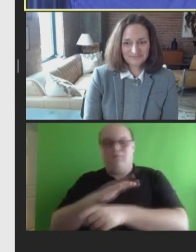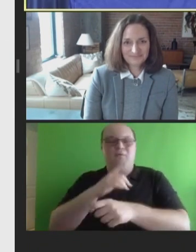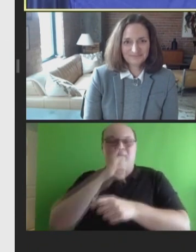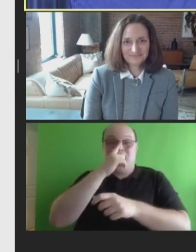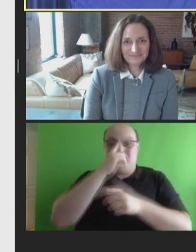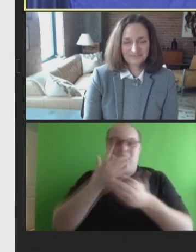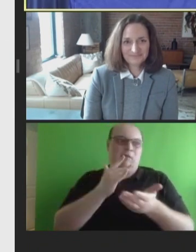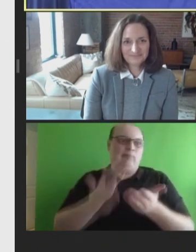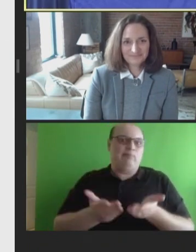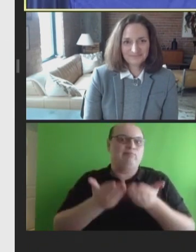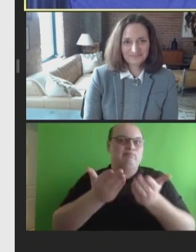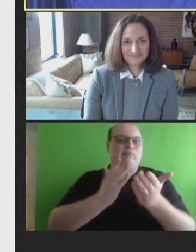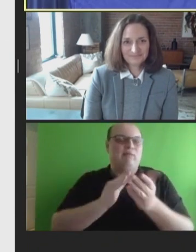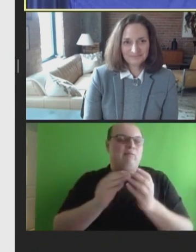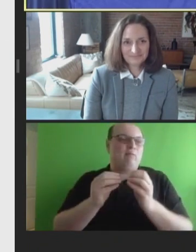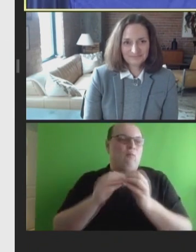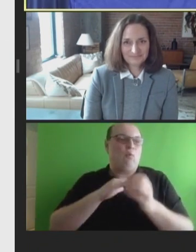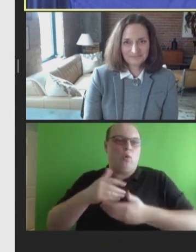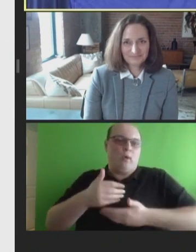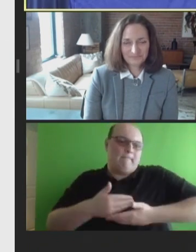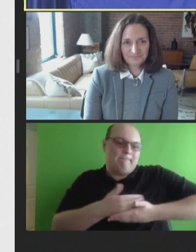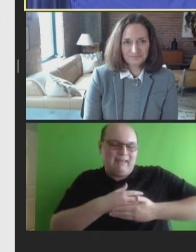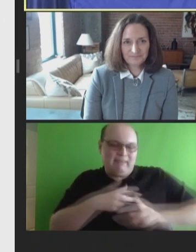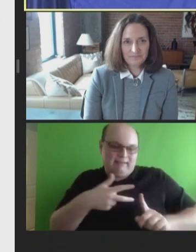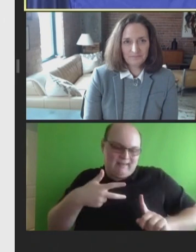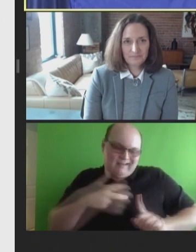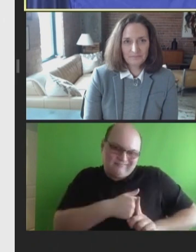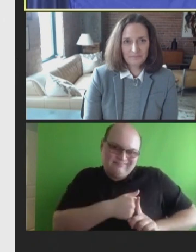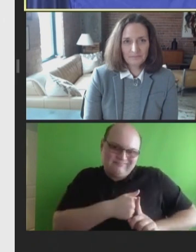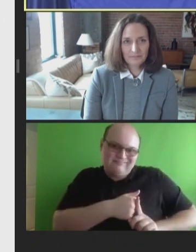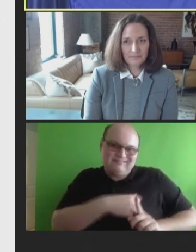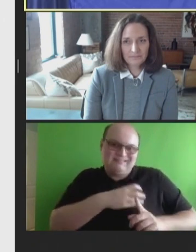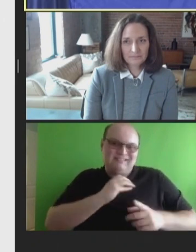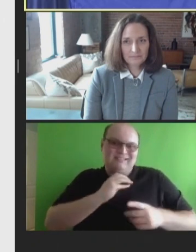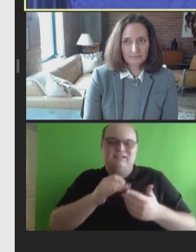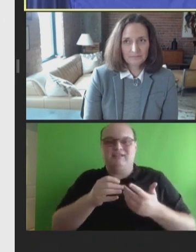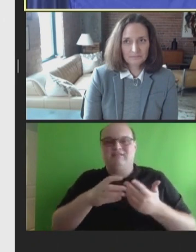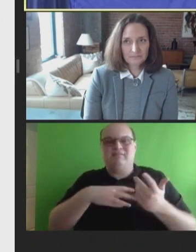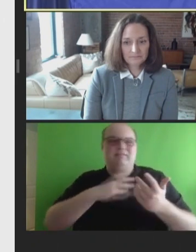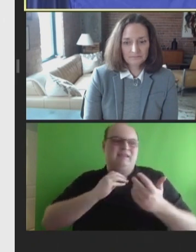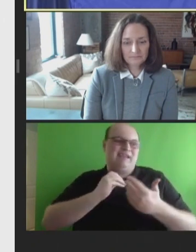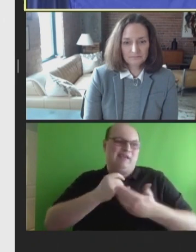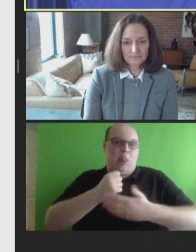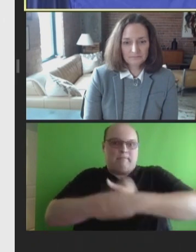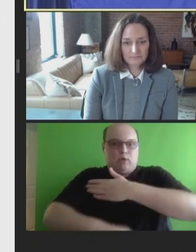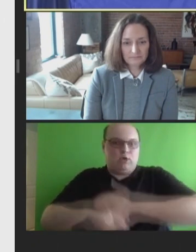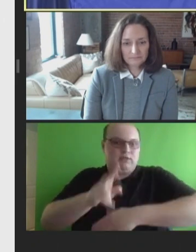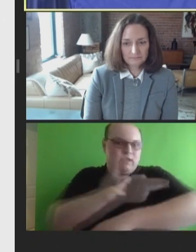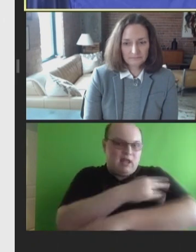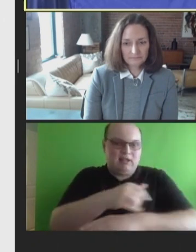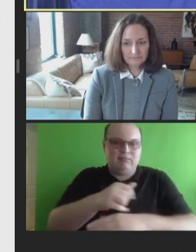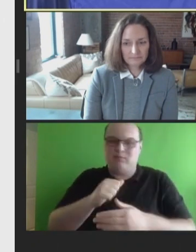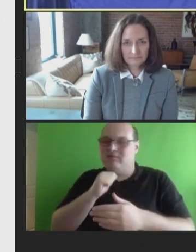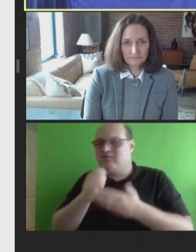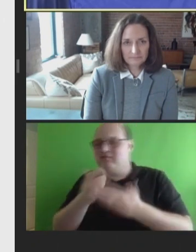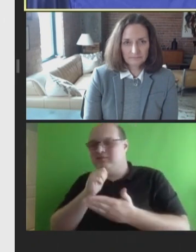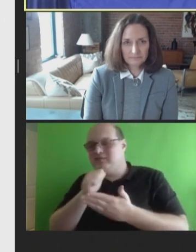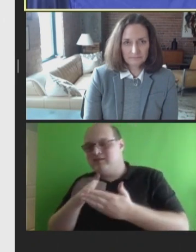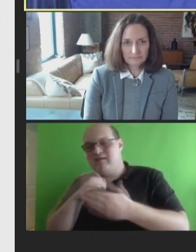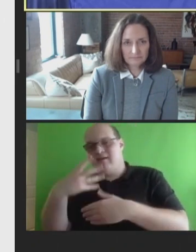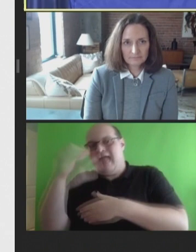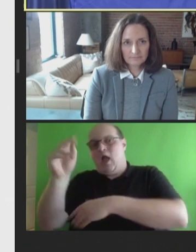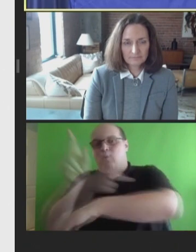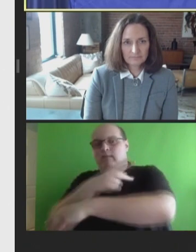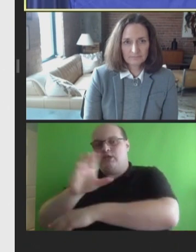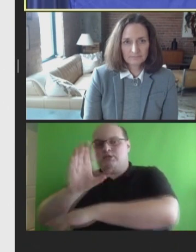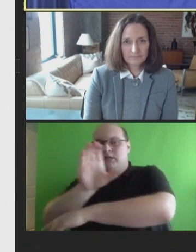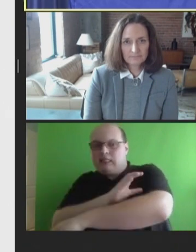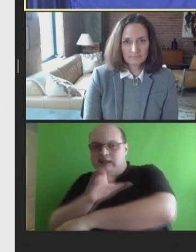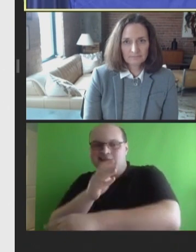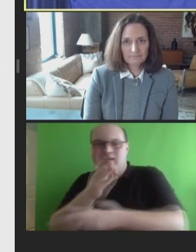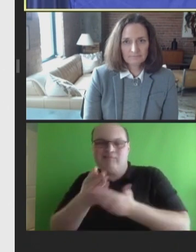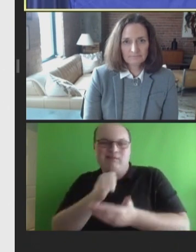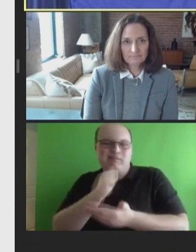for infants possibly getting it in a birthing hospital versus in an outpatient clinic. And so,